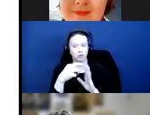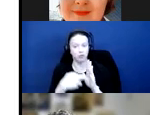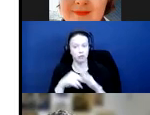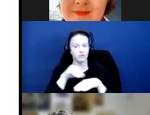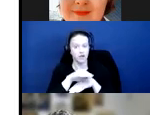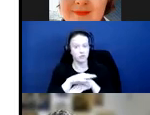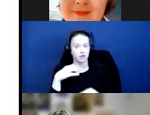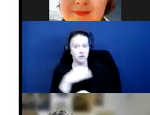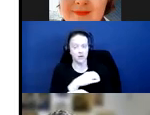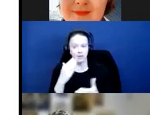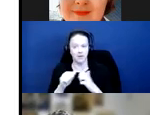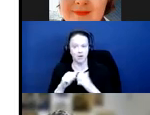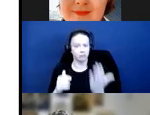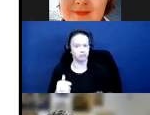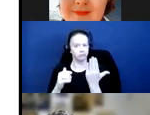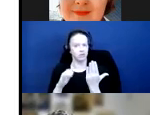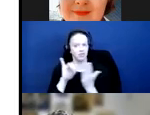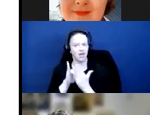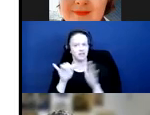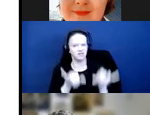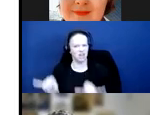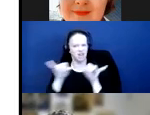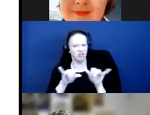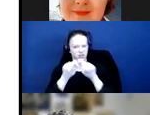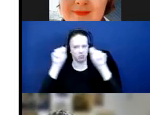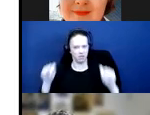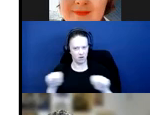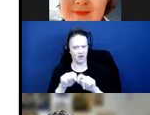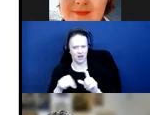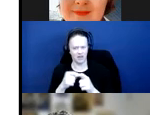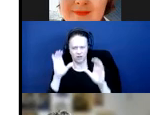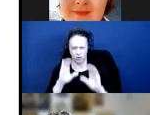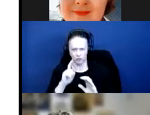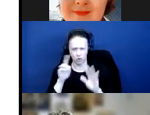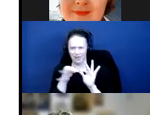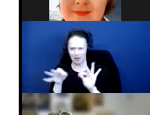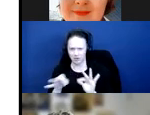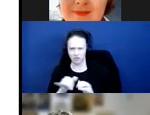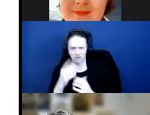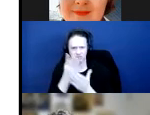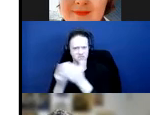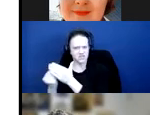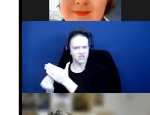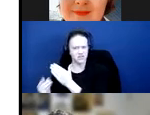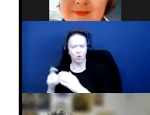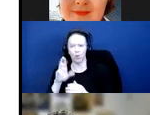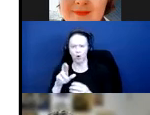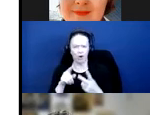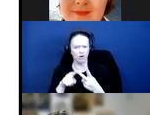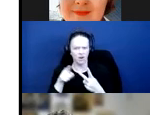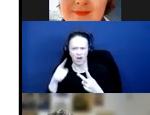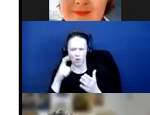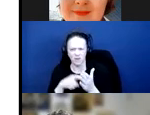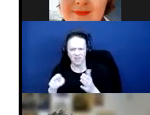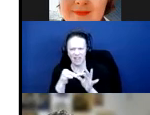and talking about language that needs a definition or concepts